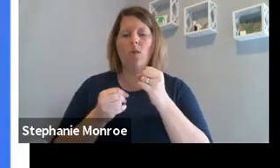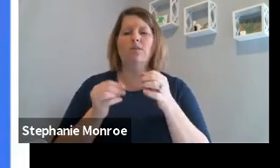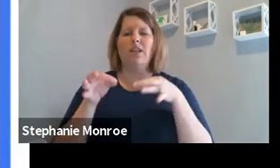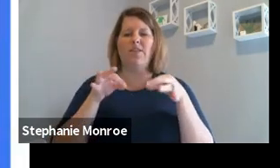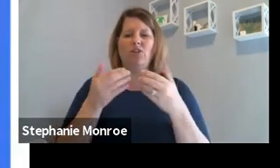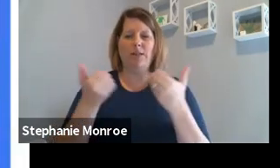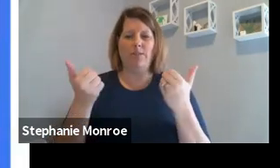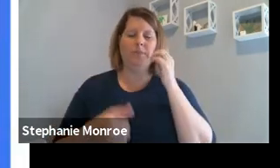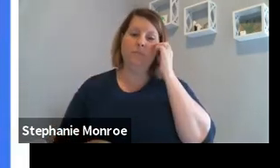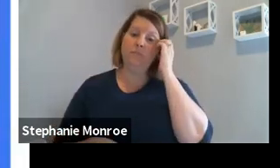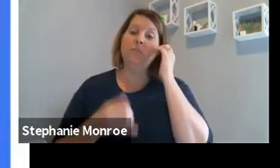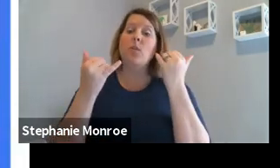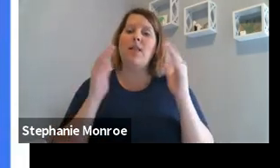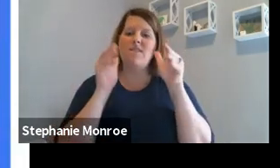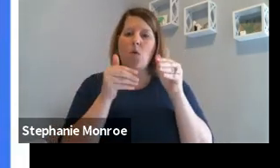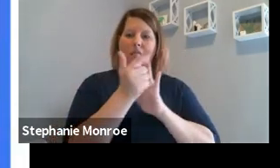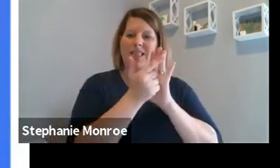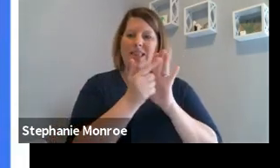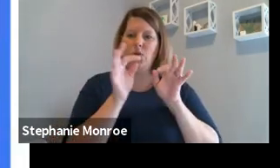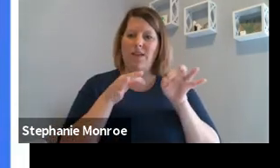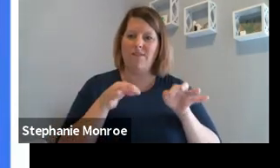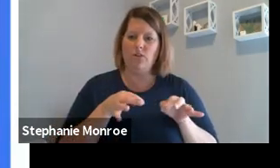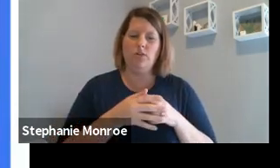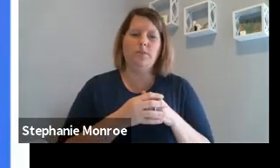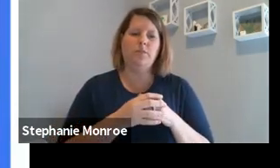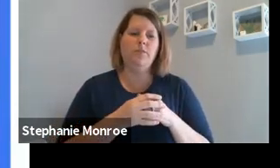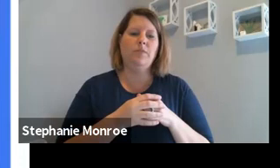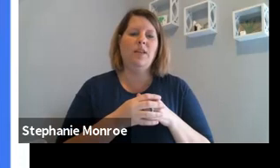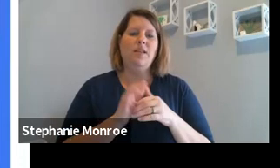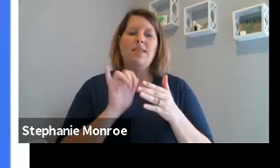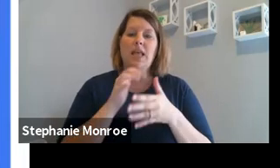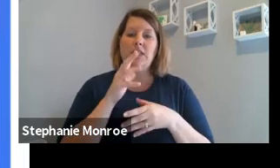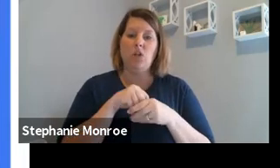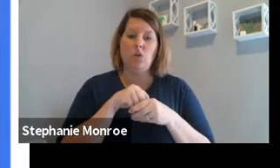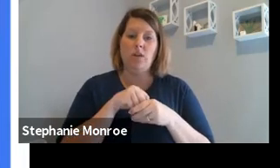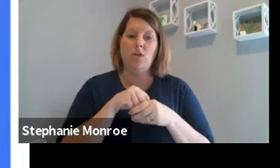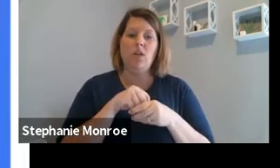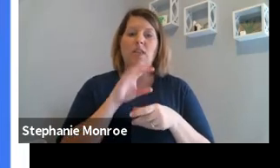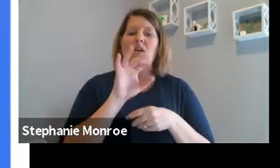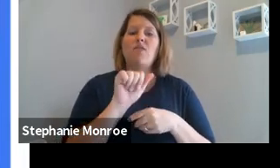Now, like to talk to you about the legal definition, which is included in one of the Florida statute, 741.30.